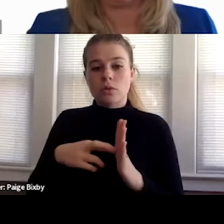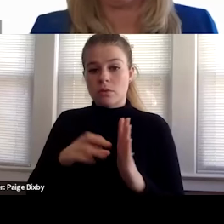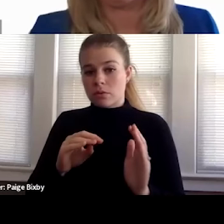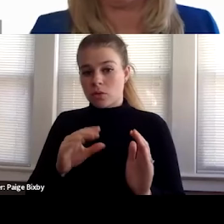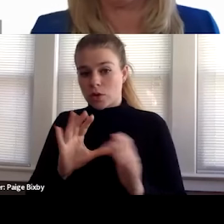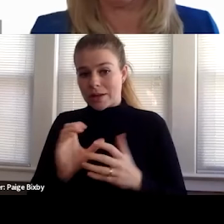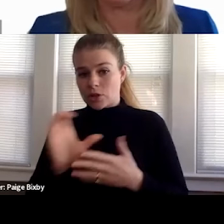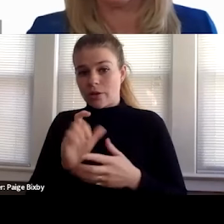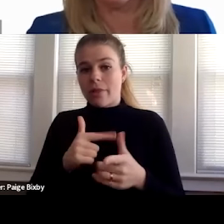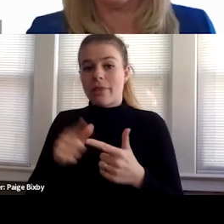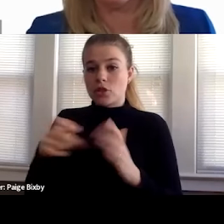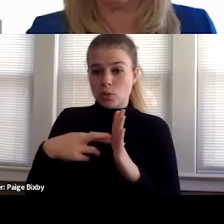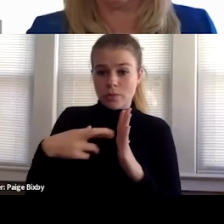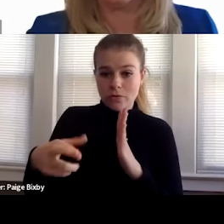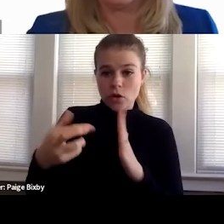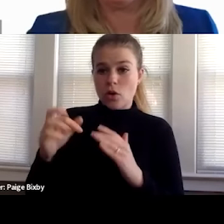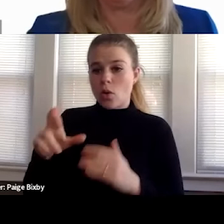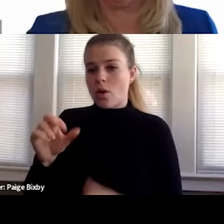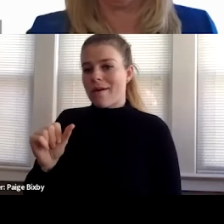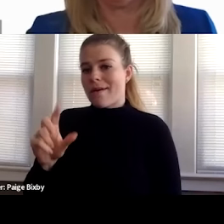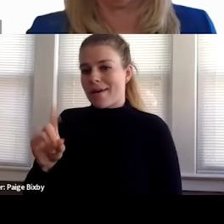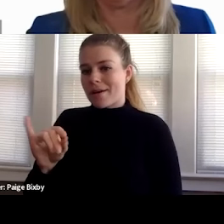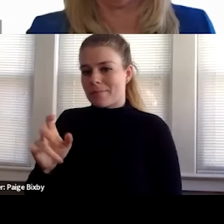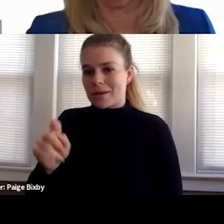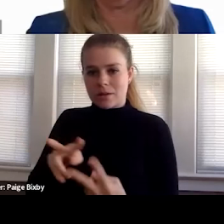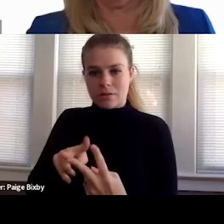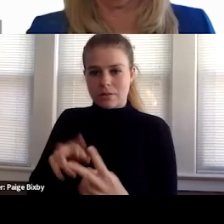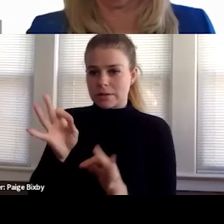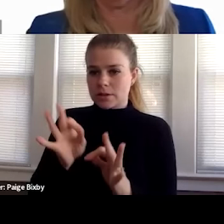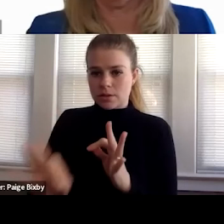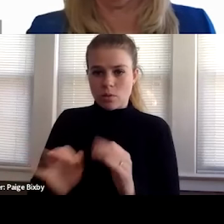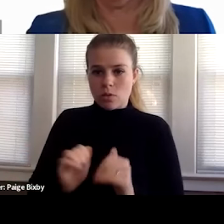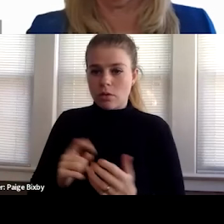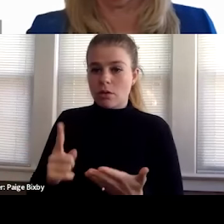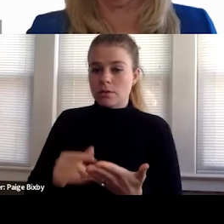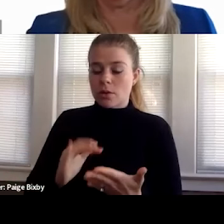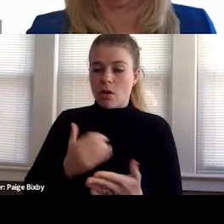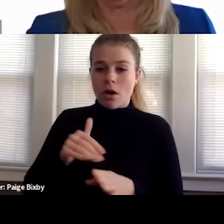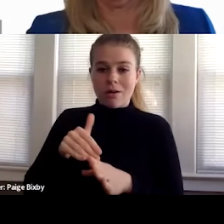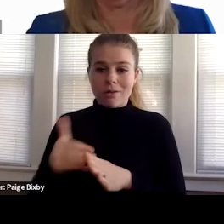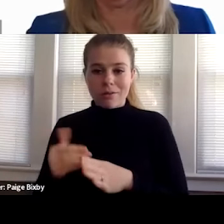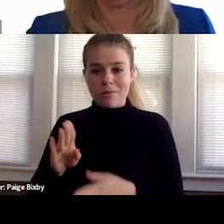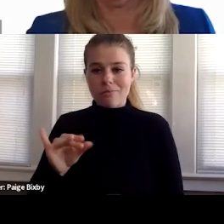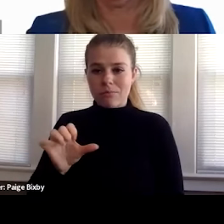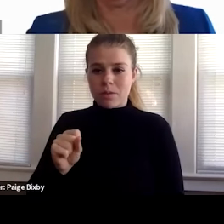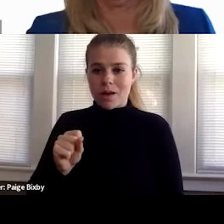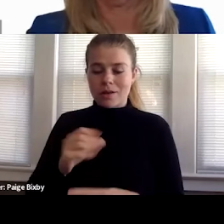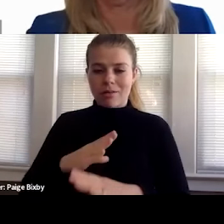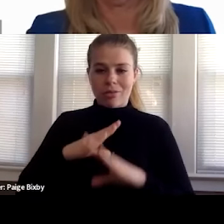And it's really that simple. I think sometimes we get in the way and our biases get in the way and that can cause us to exclude families